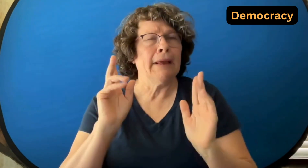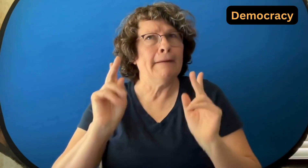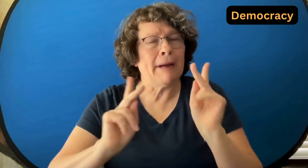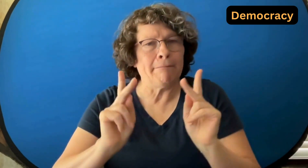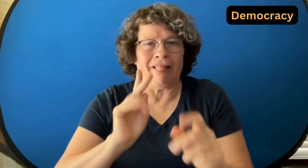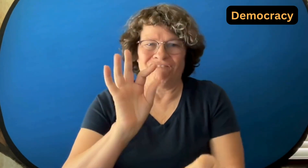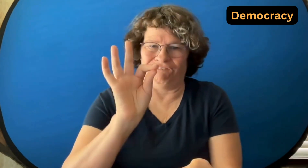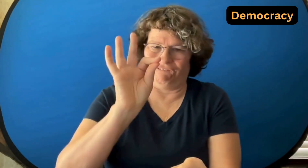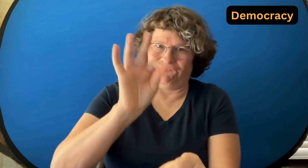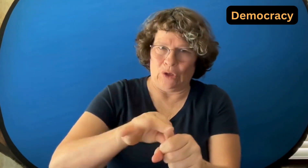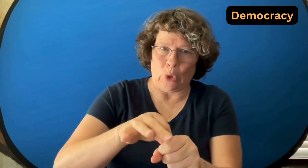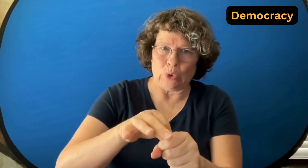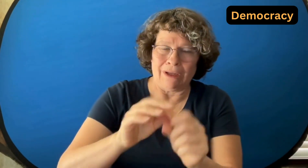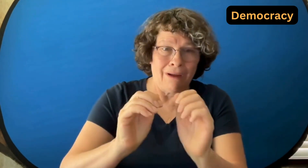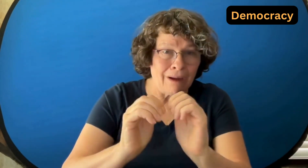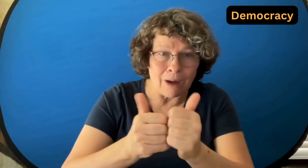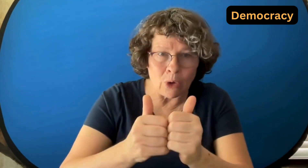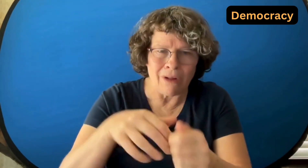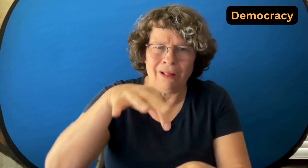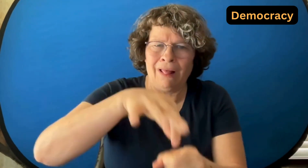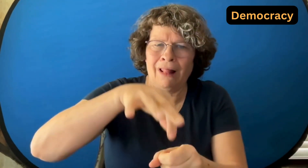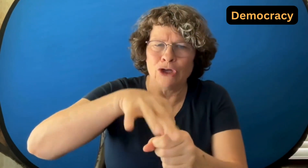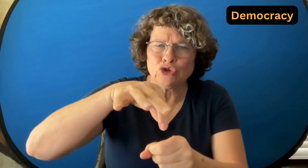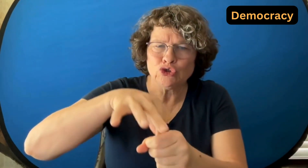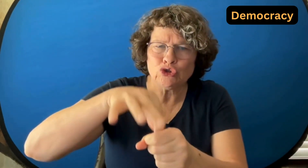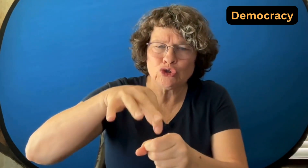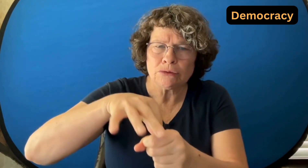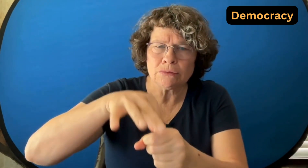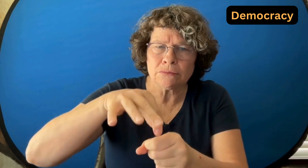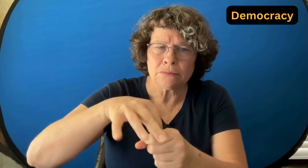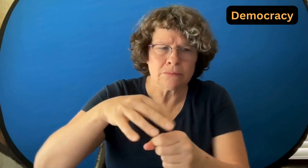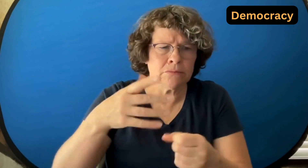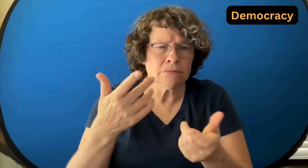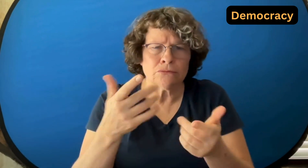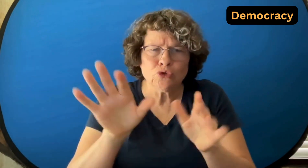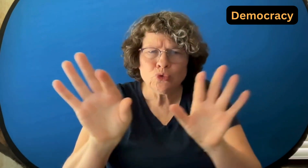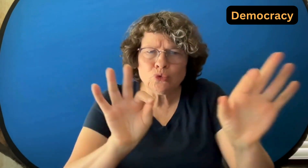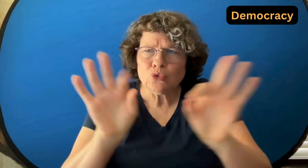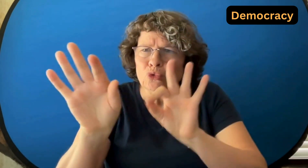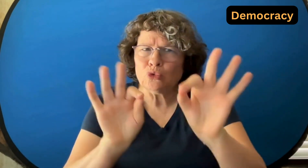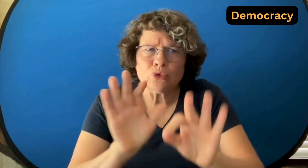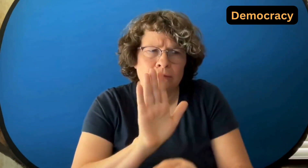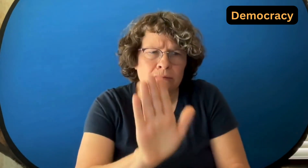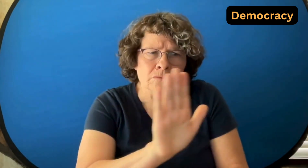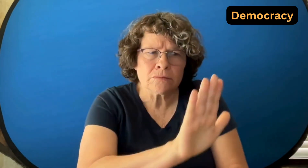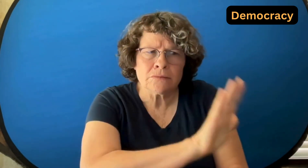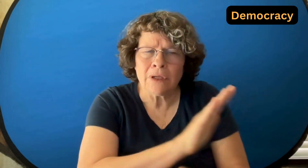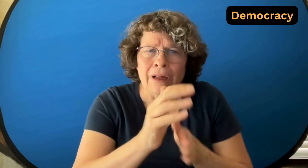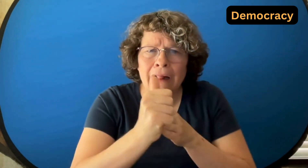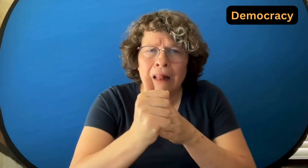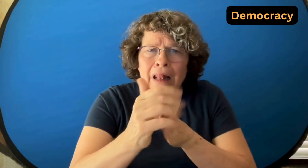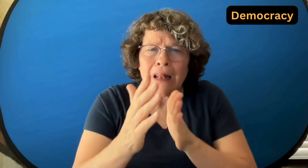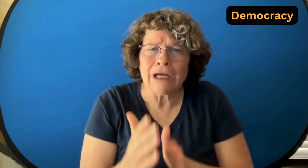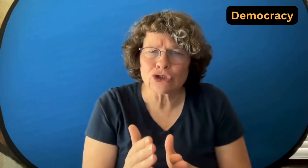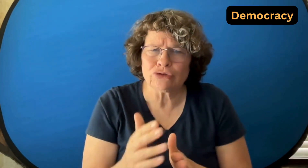people vote in elections to choose their leaders